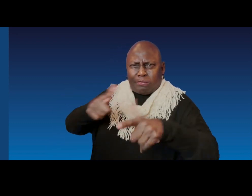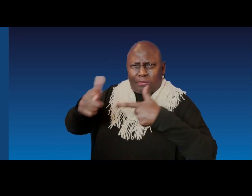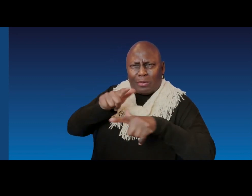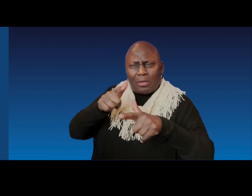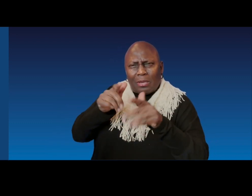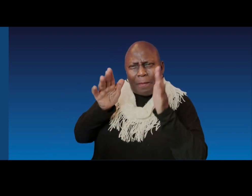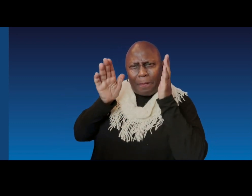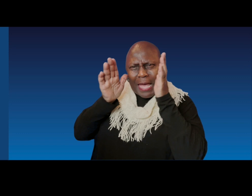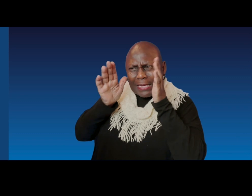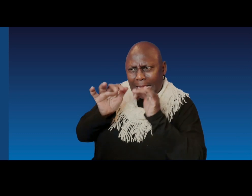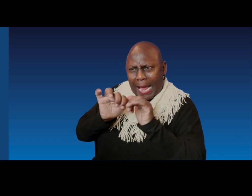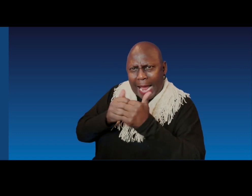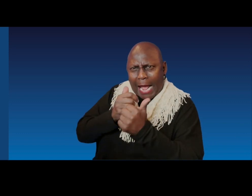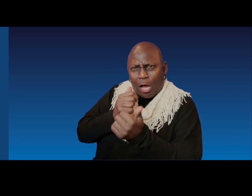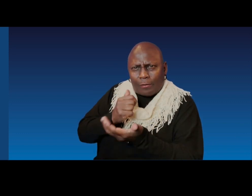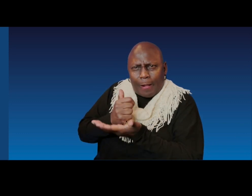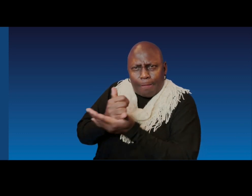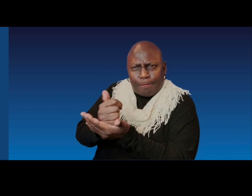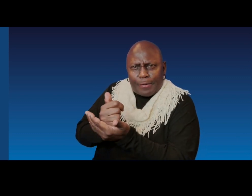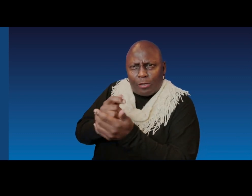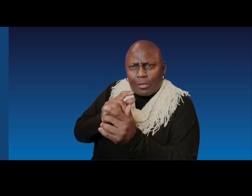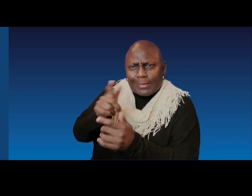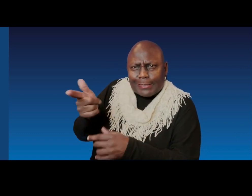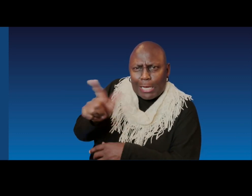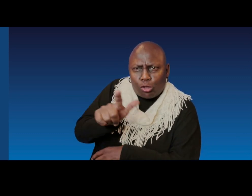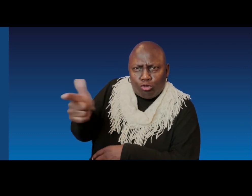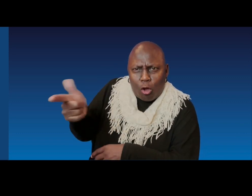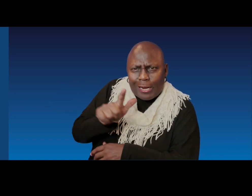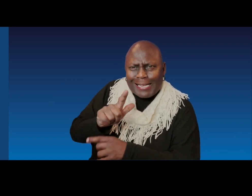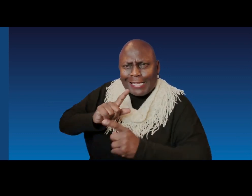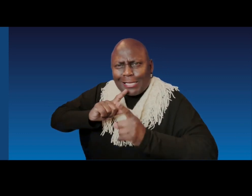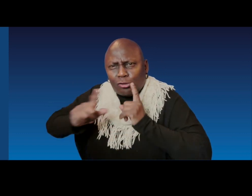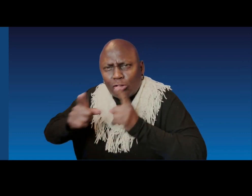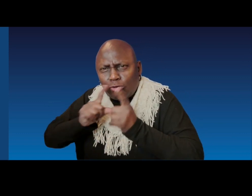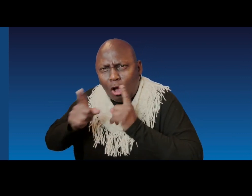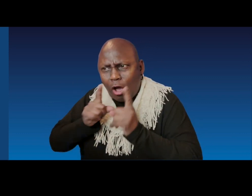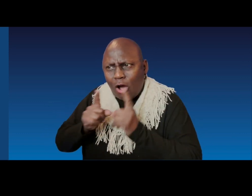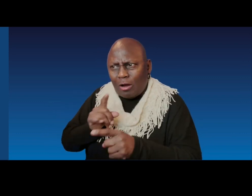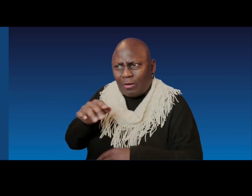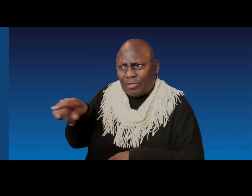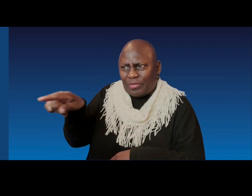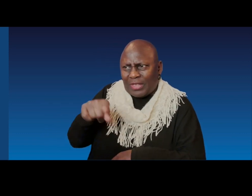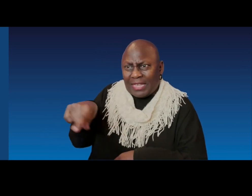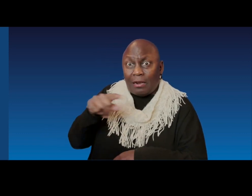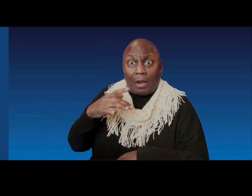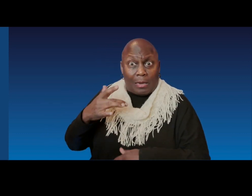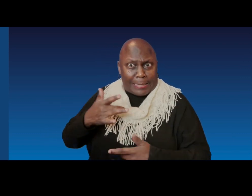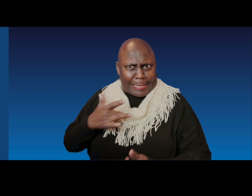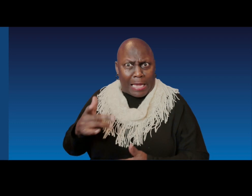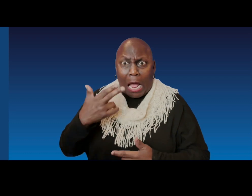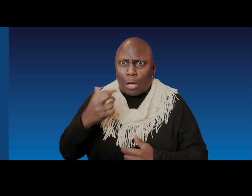Look at the interaction and pay attention to how they help each other. Take turns in the dialog or discourse.